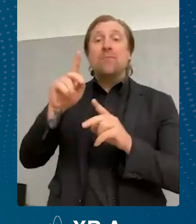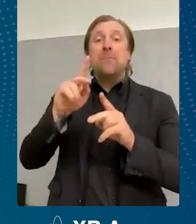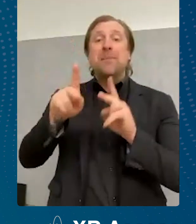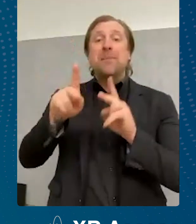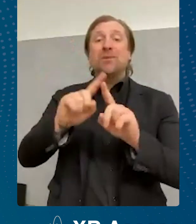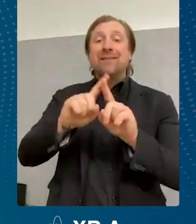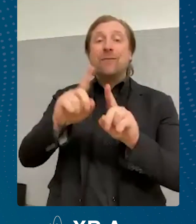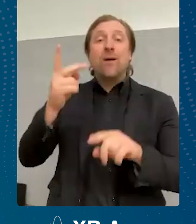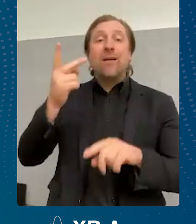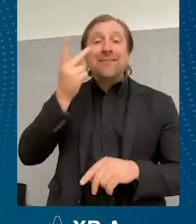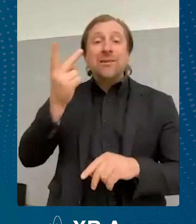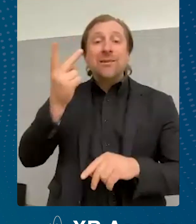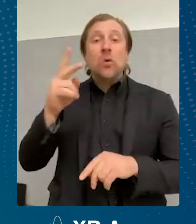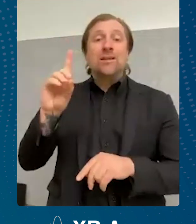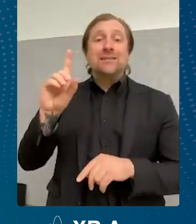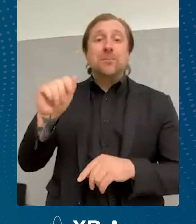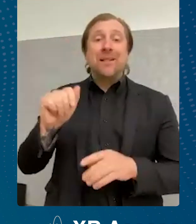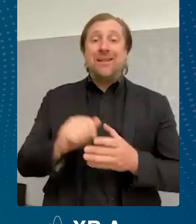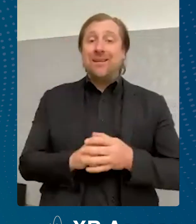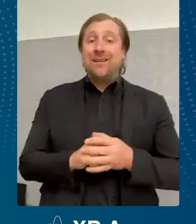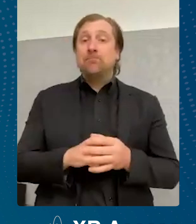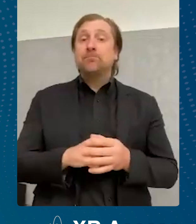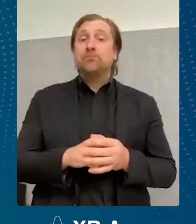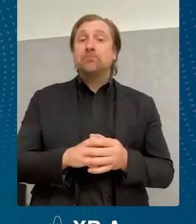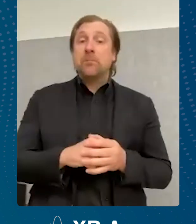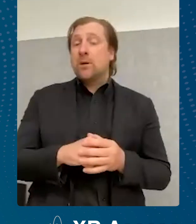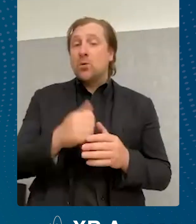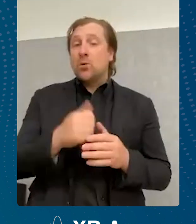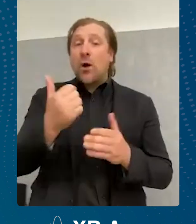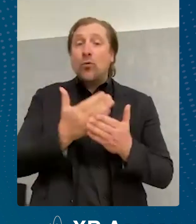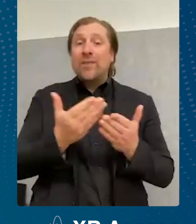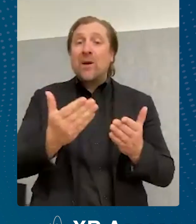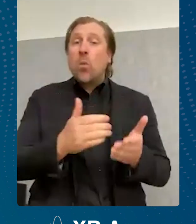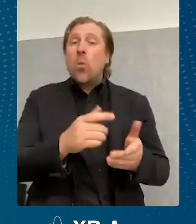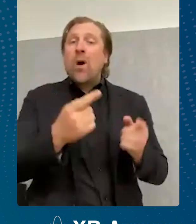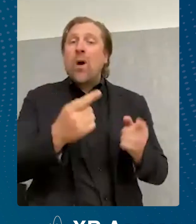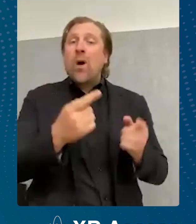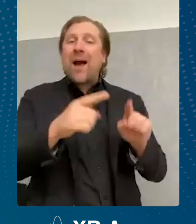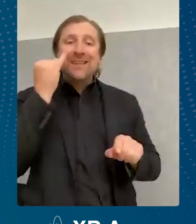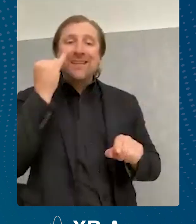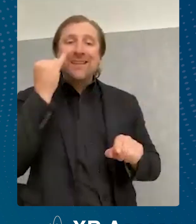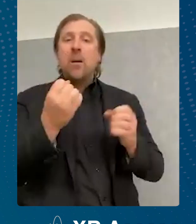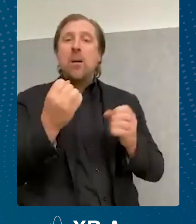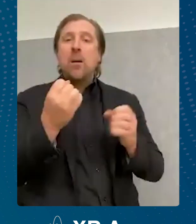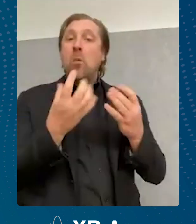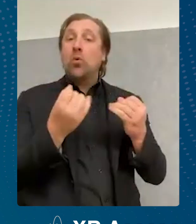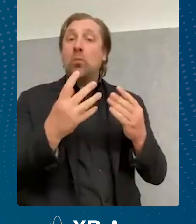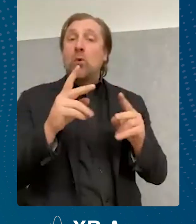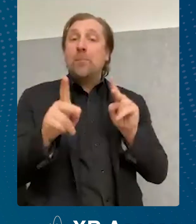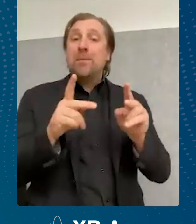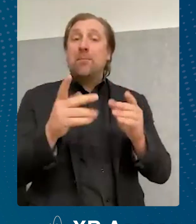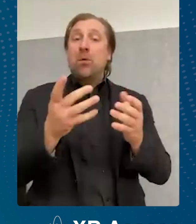Now the next step for us, was to think about, what happens if multiple people want to collaborate? And the problem there of course is